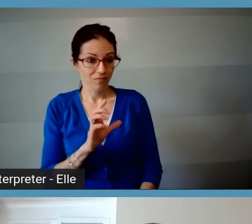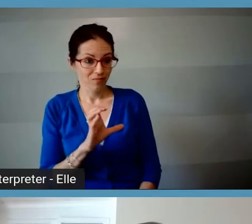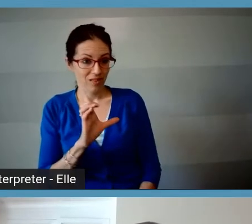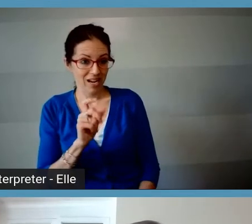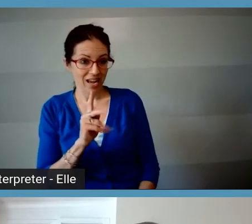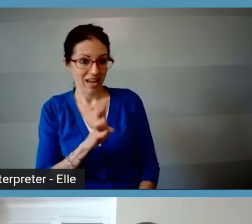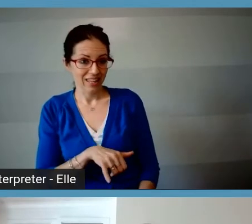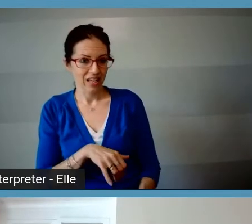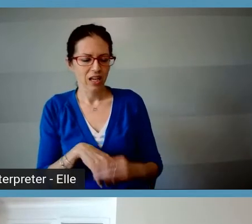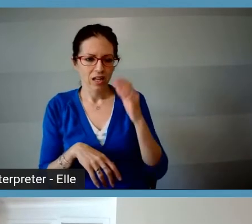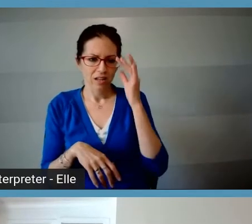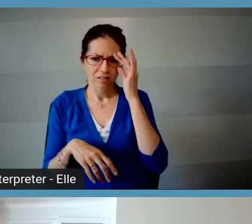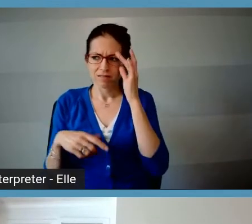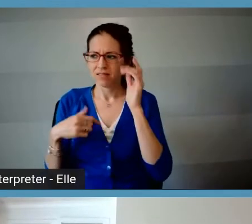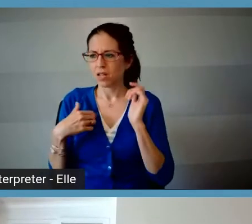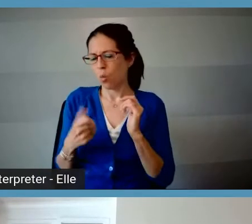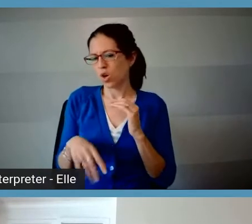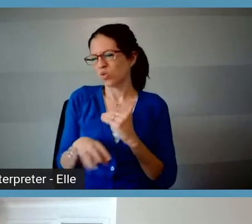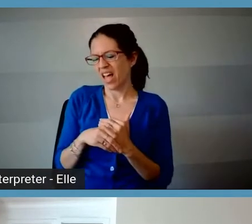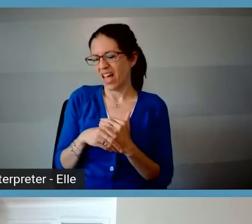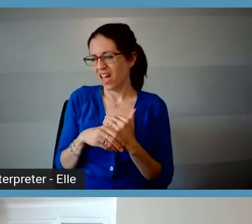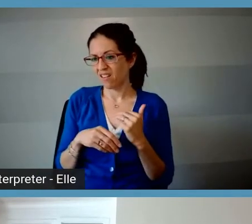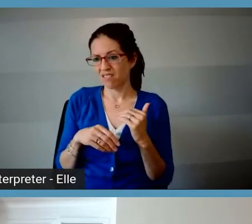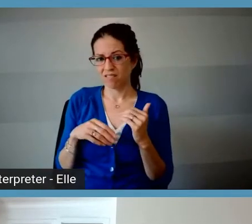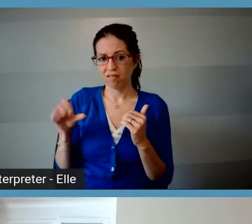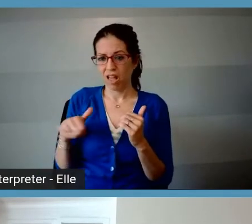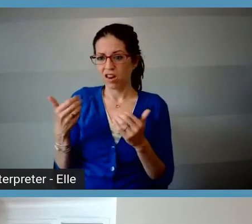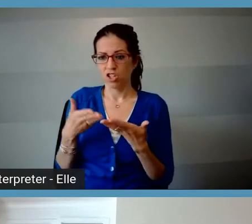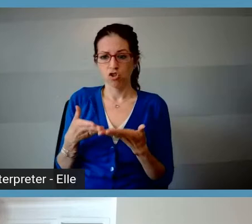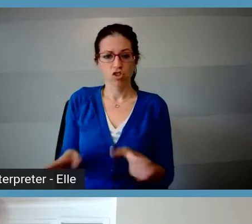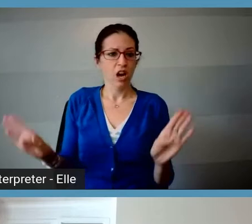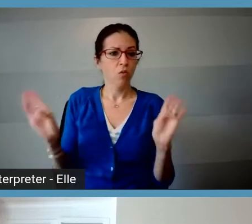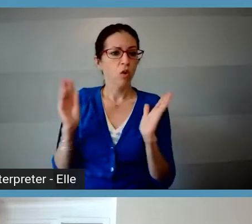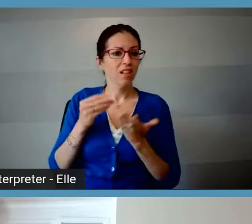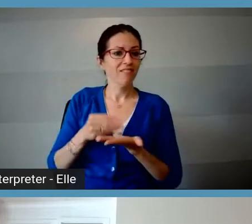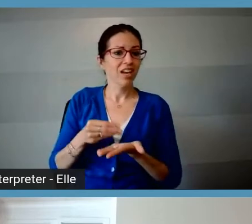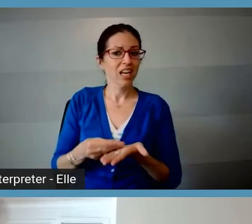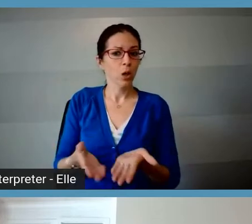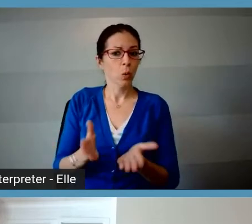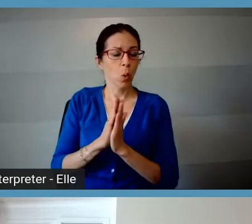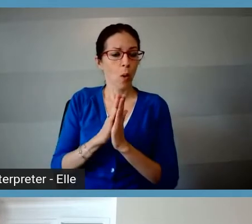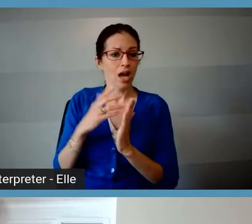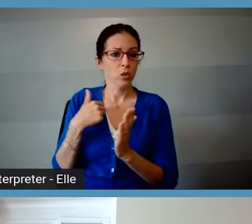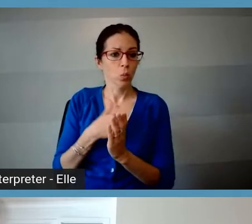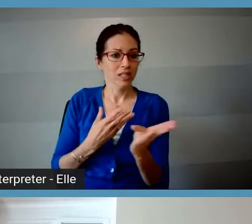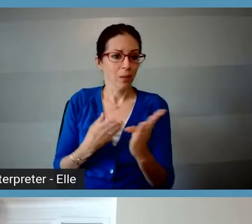I will just add that any general funding request that we have put in whether appropriation